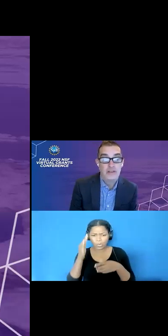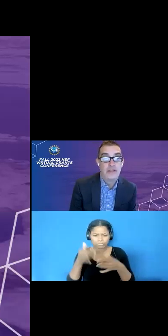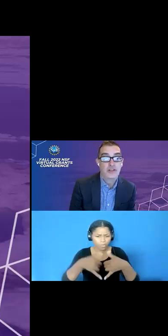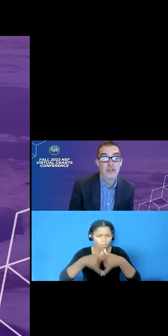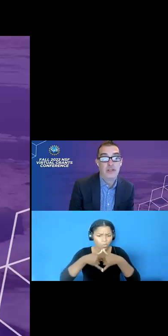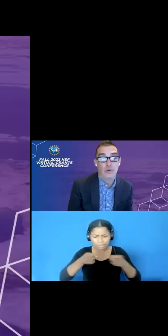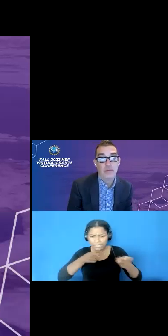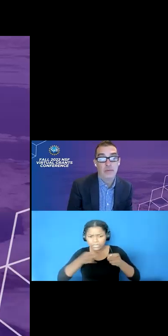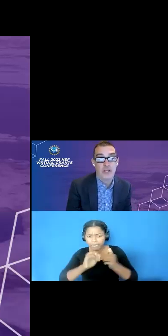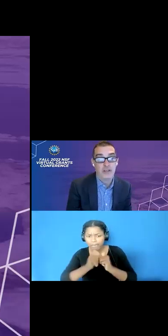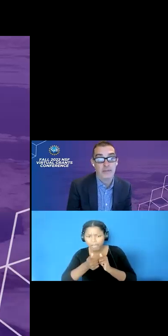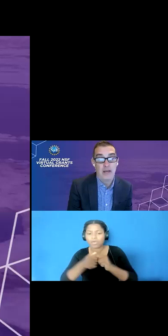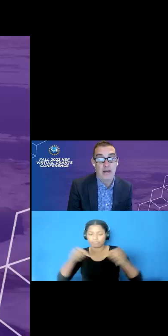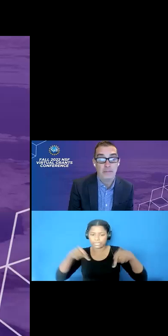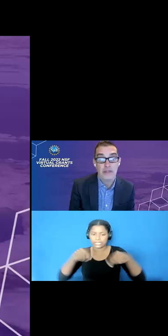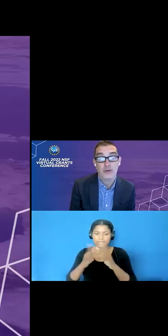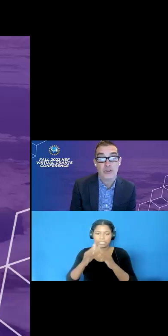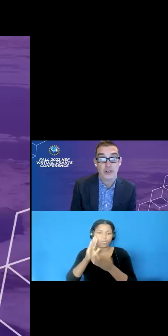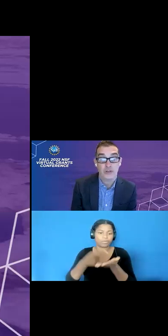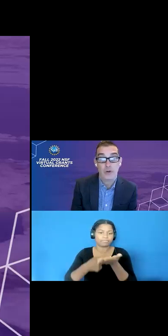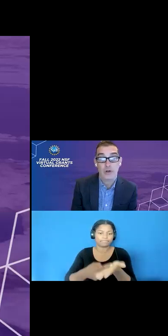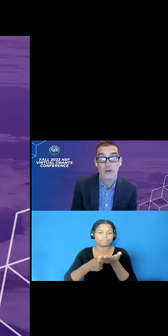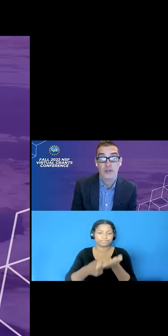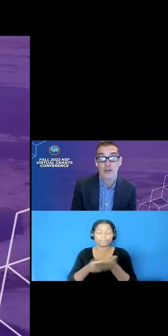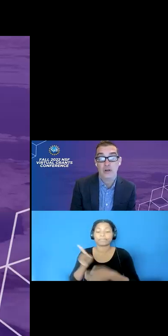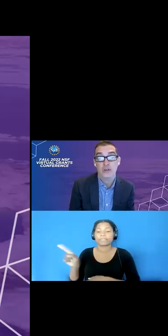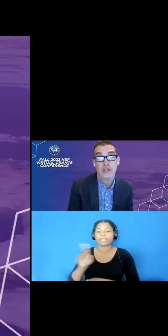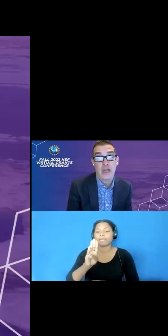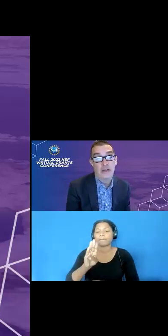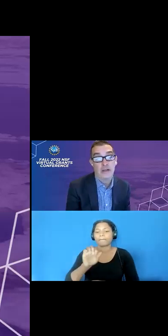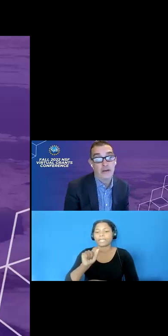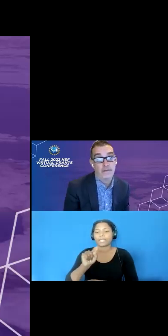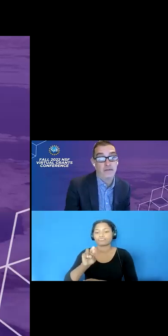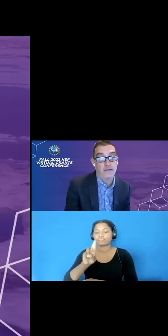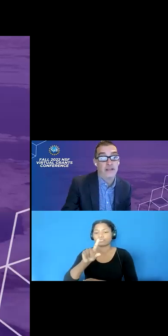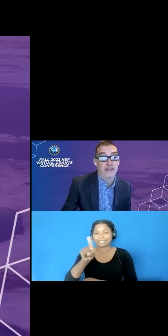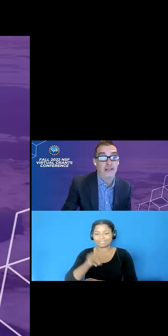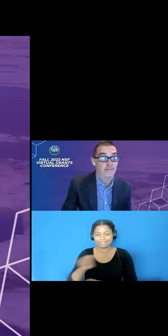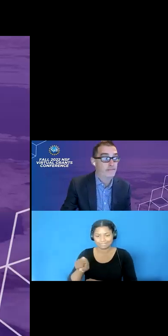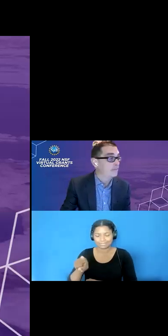This session will be presented by Beatriz Azor, Jannele Gosey, and Jeff Vieceli.